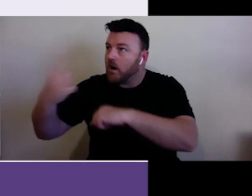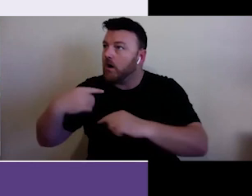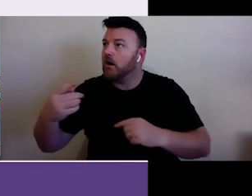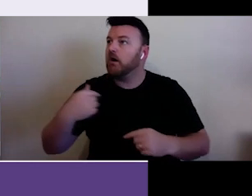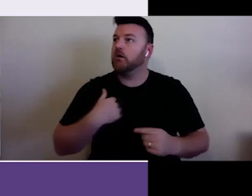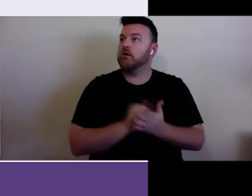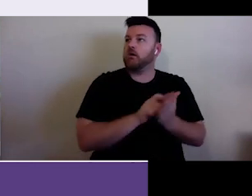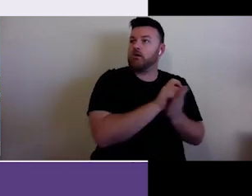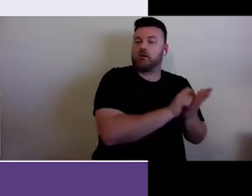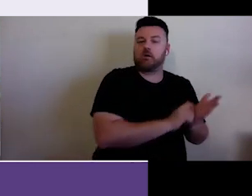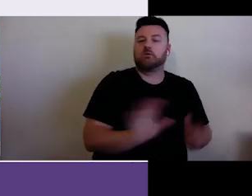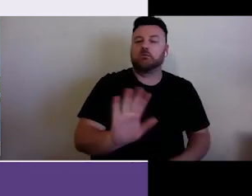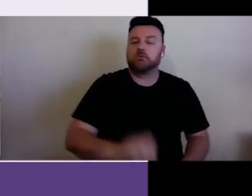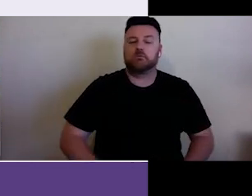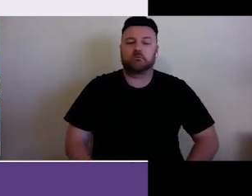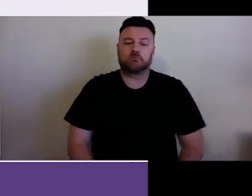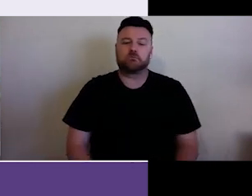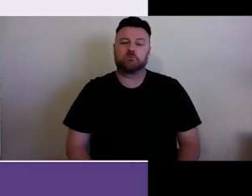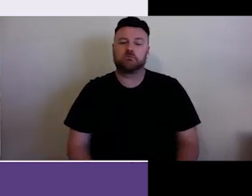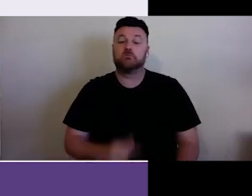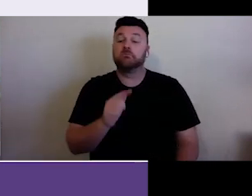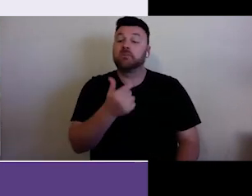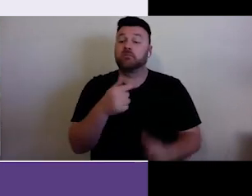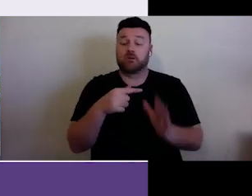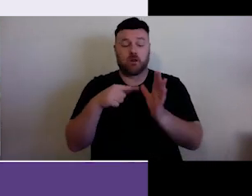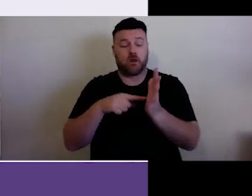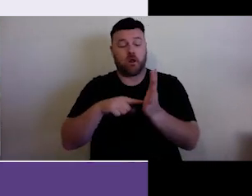Now, moral rights have the right of attribution and the right against